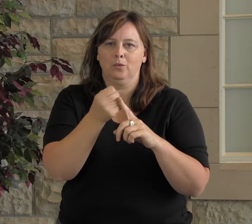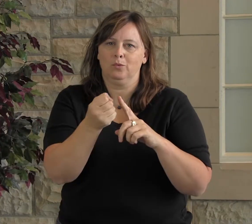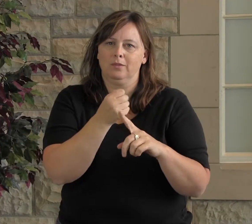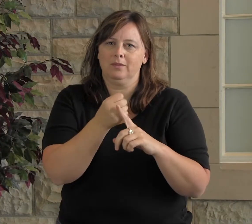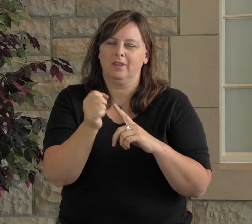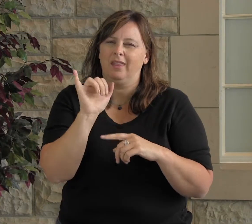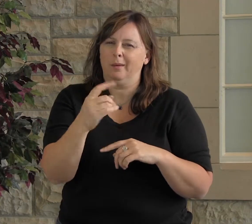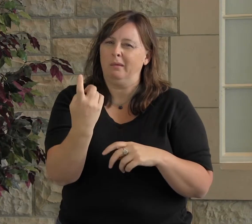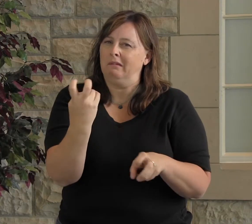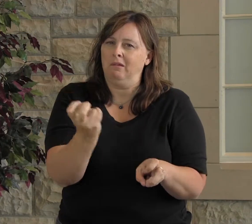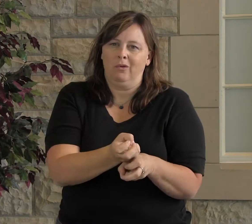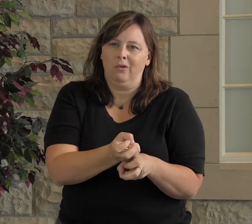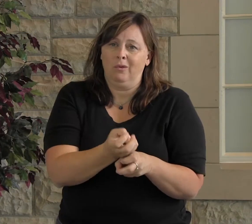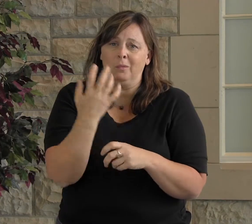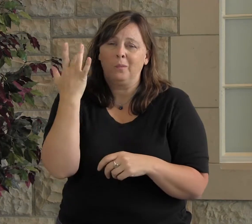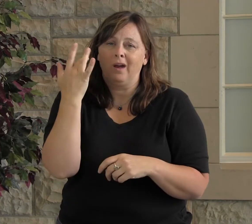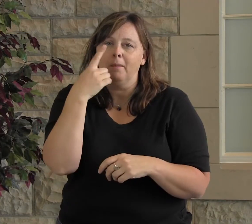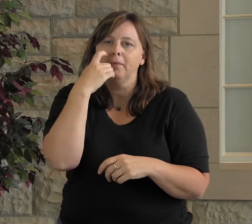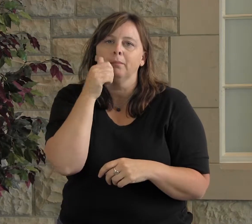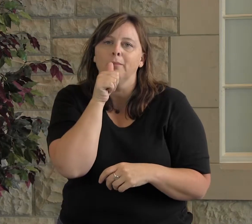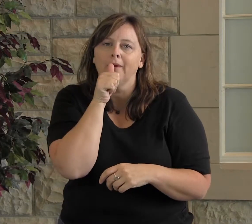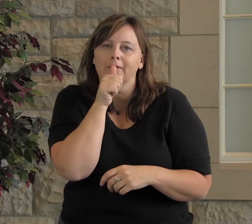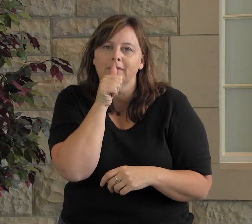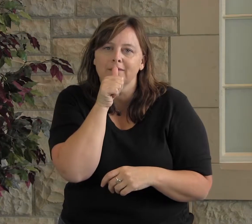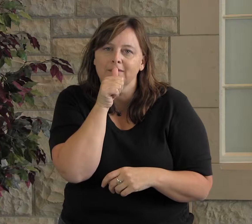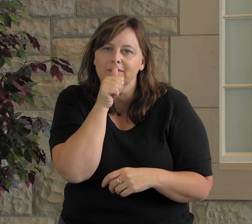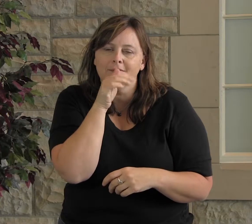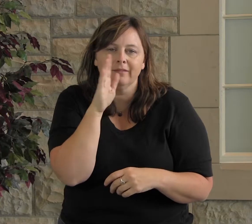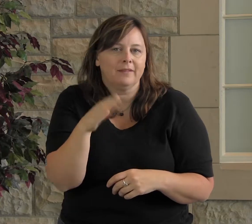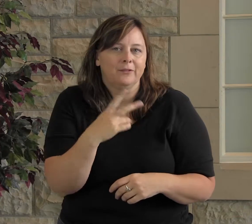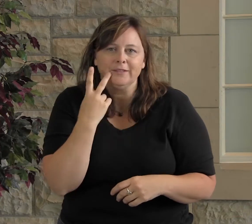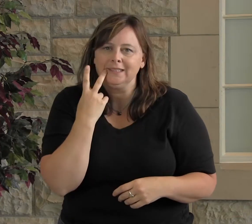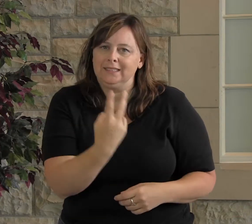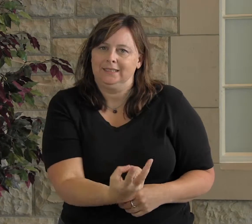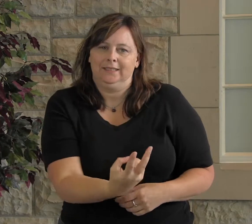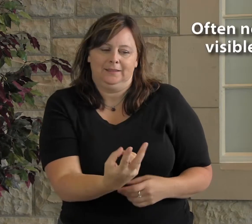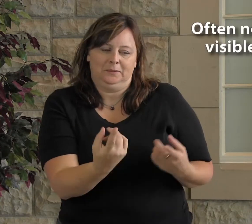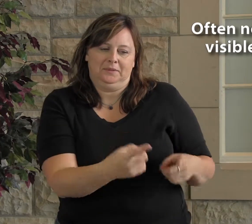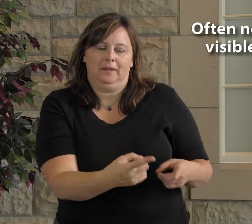The third kind of abuse is sexual abuse. That one is hard because it is very private.